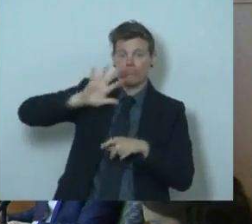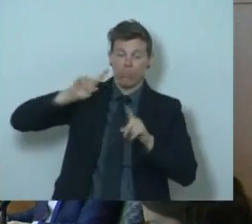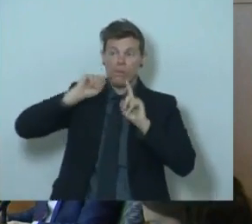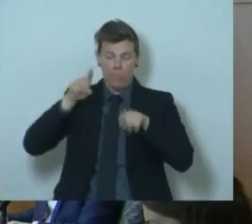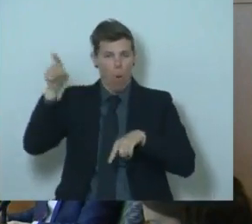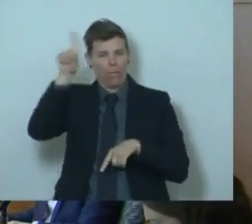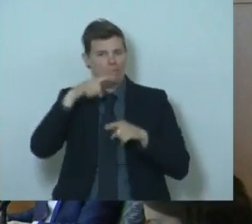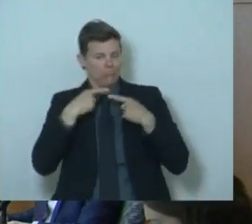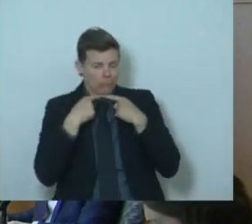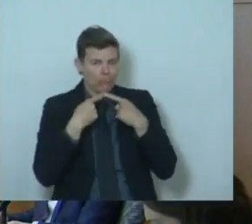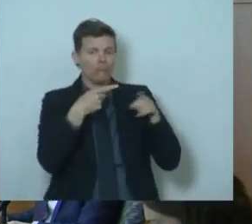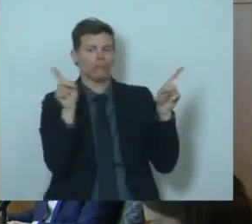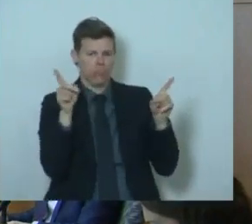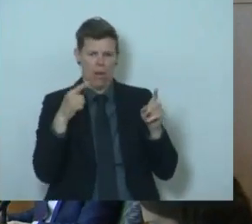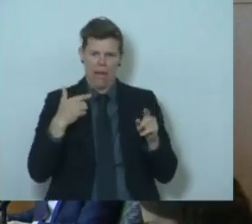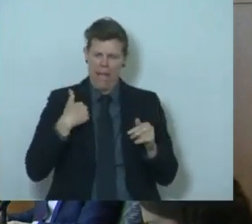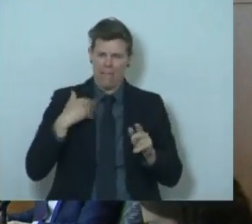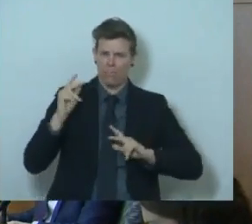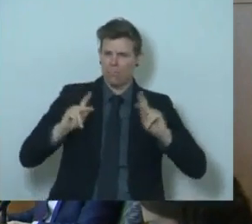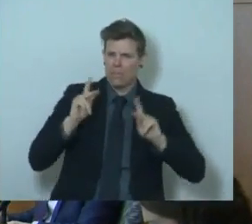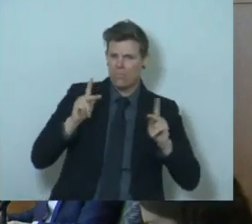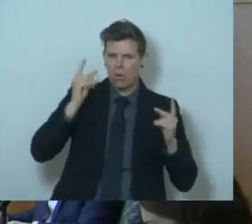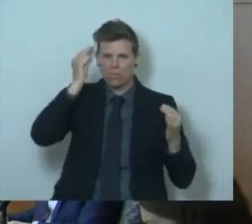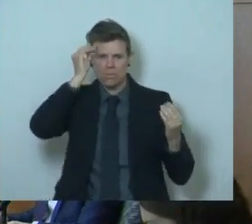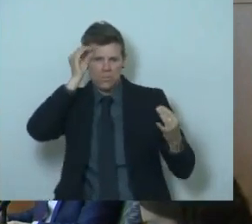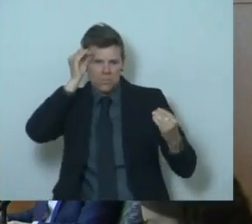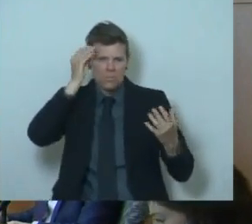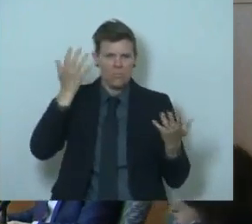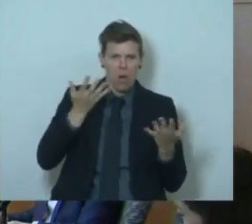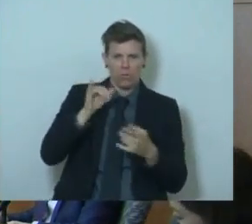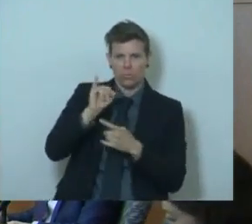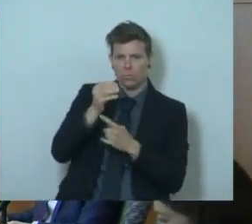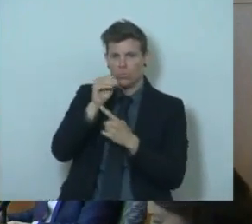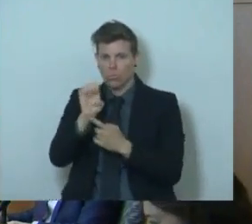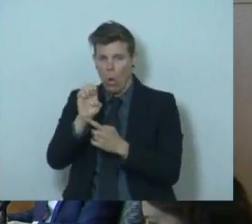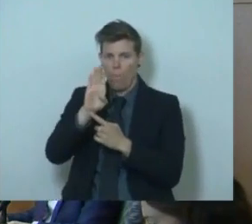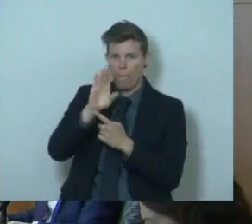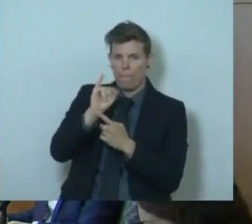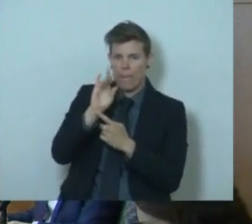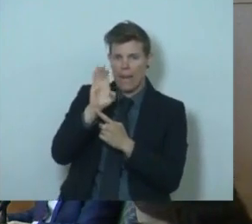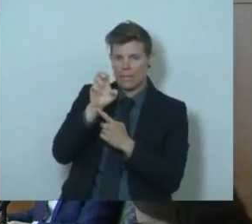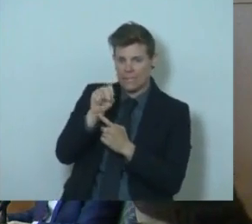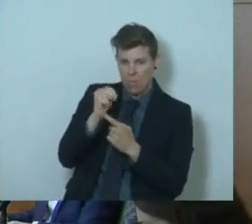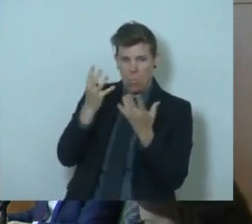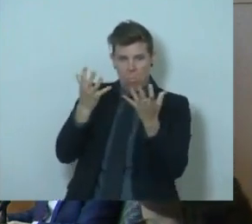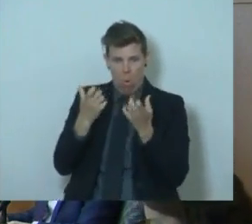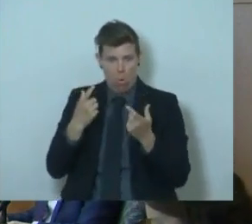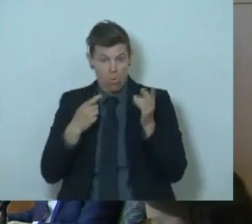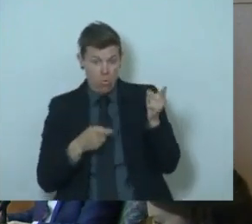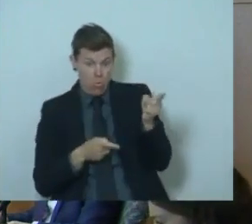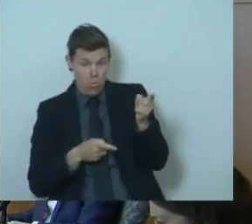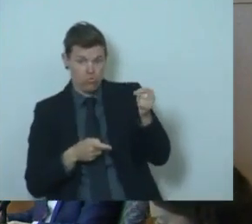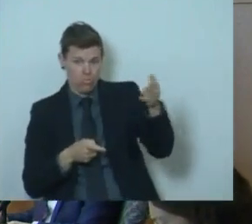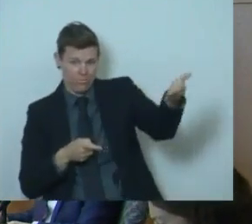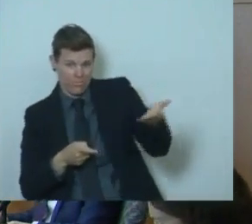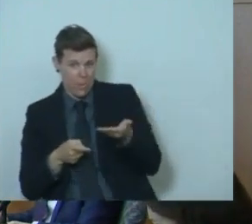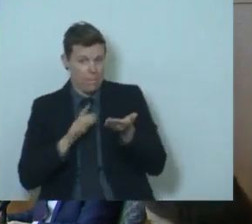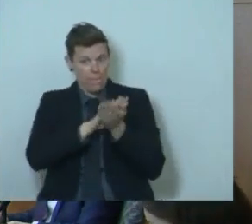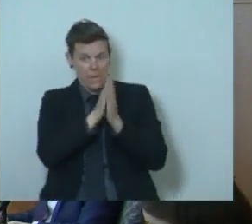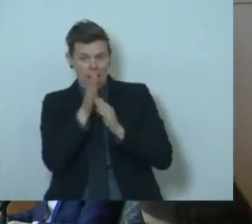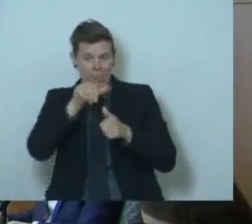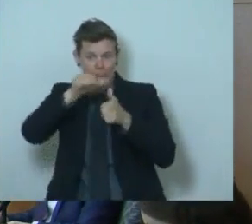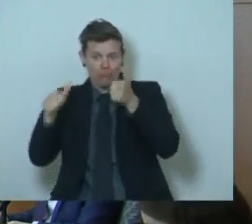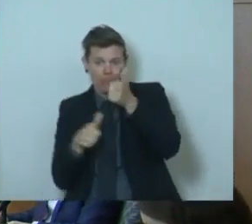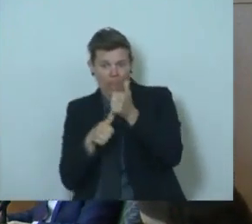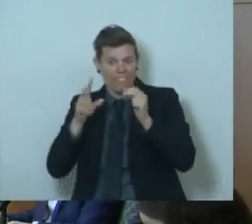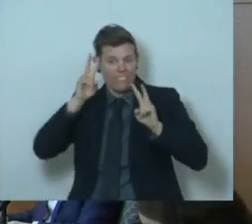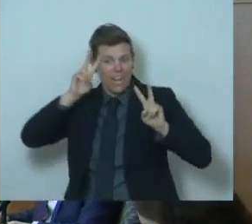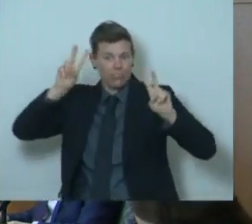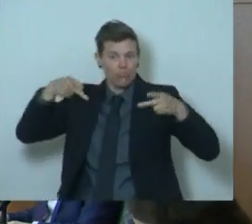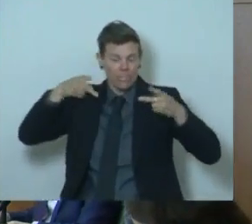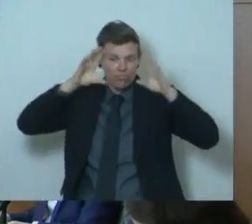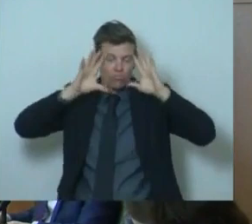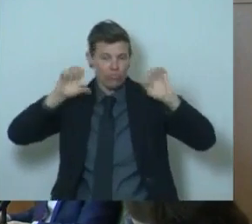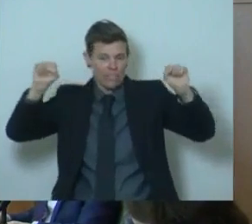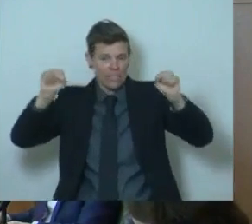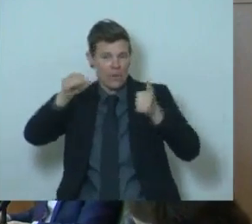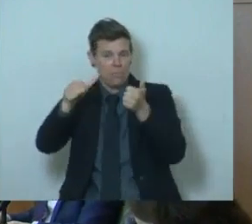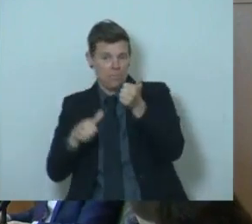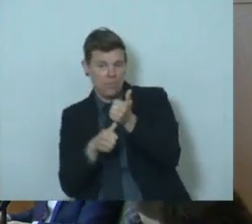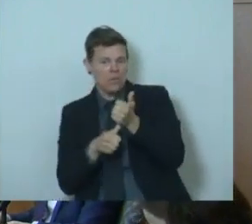FIRST, THERE HAS BEEN NATIONAL REPORTS IN RECENT DAYS ABOUT SPECULATION ABOUT THE VICE PRESIDENCY WITH JOE BIDEN AND WANTED TO SEE IF YOU COULD COMMENT ABOUT THAT UNTIL NEW